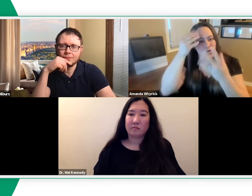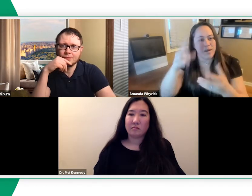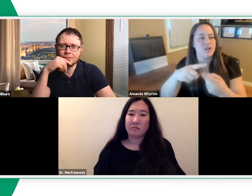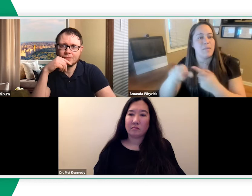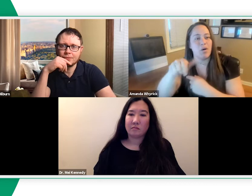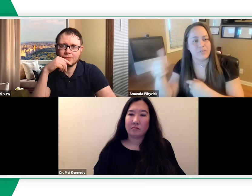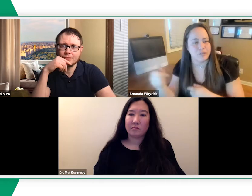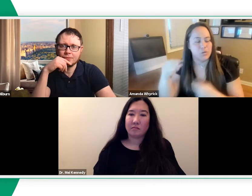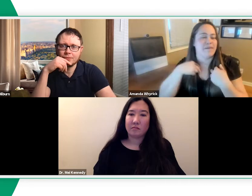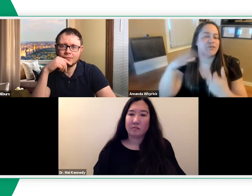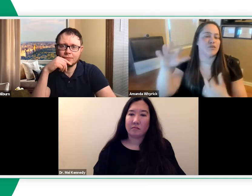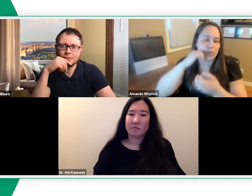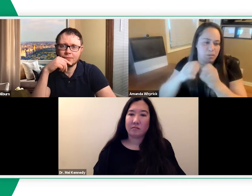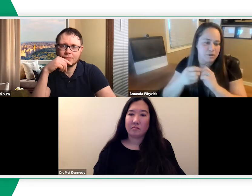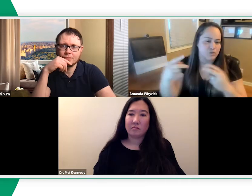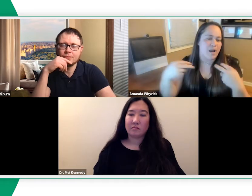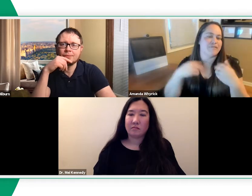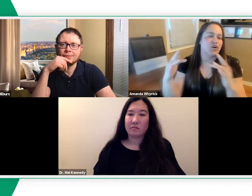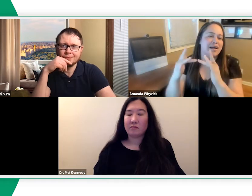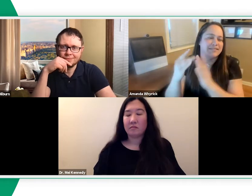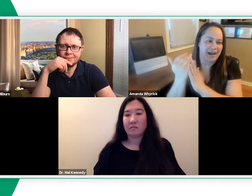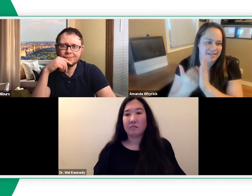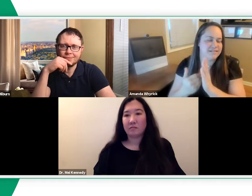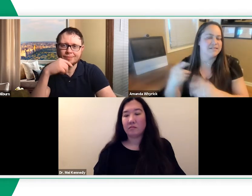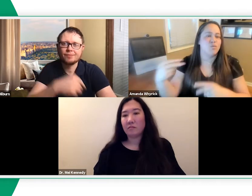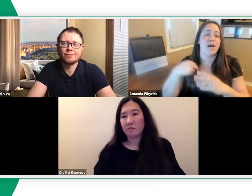information about others. You have their phone numbers. You have their contact list. You